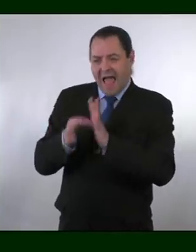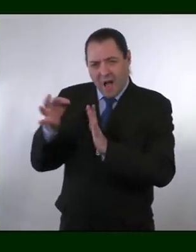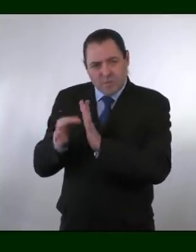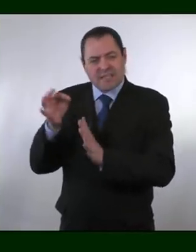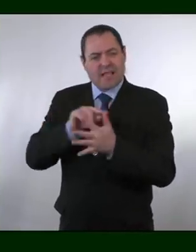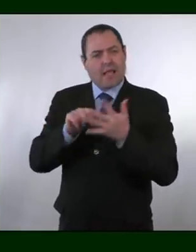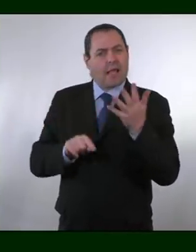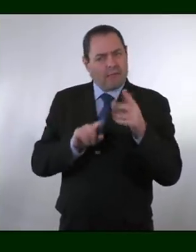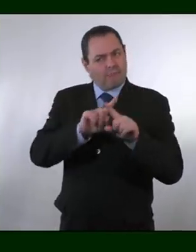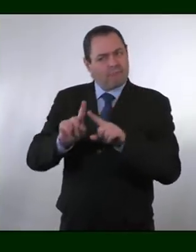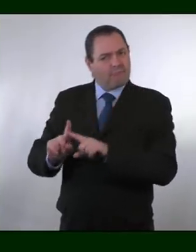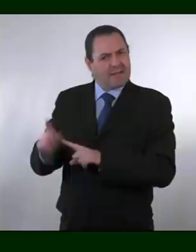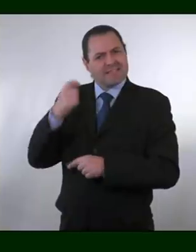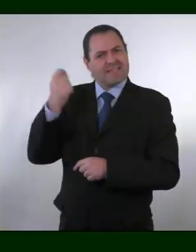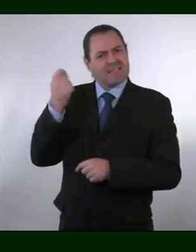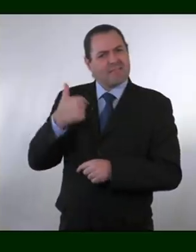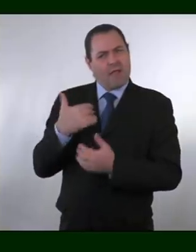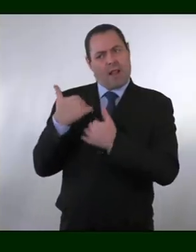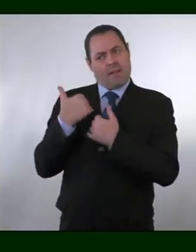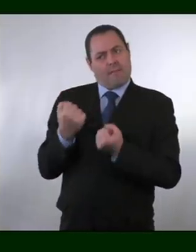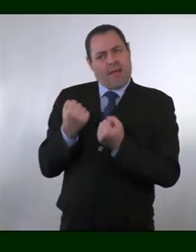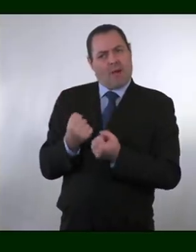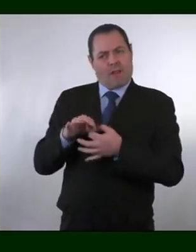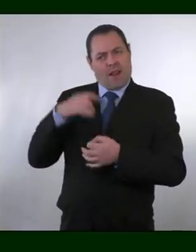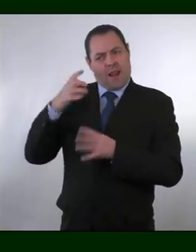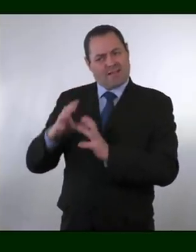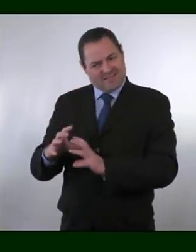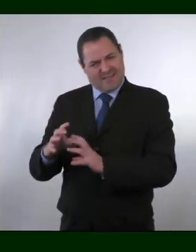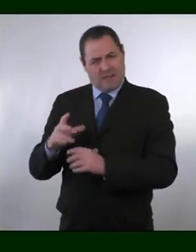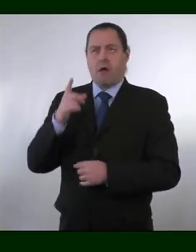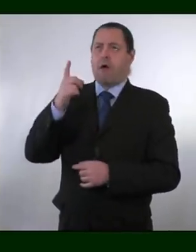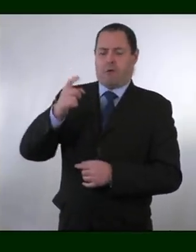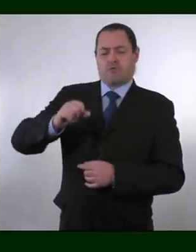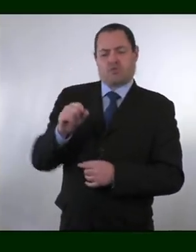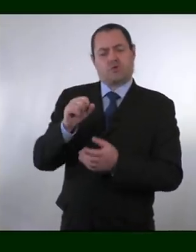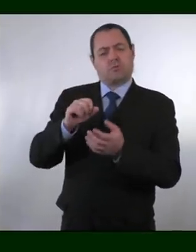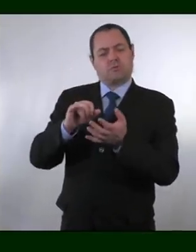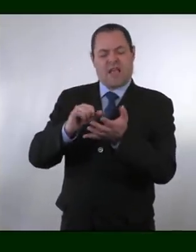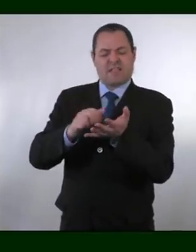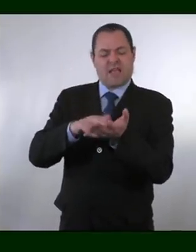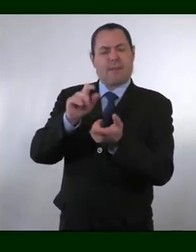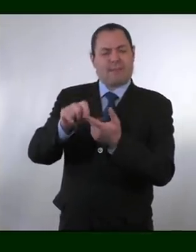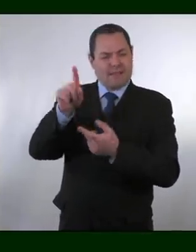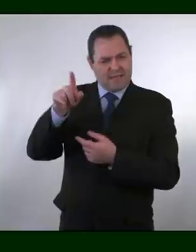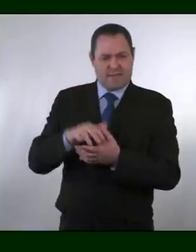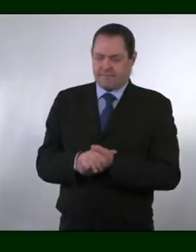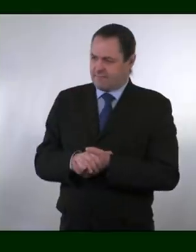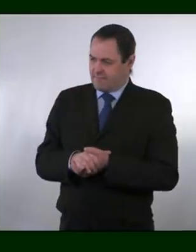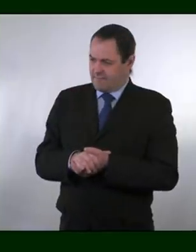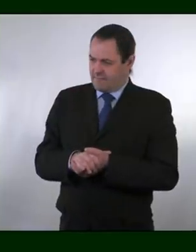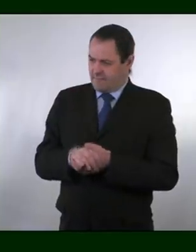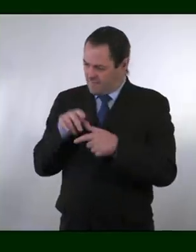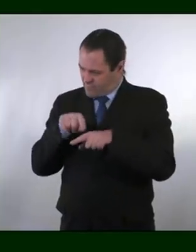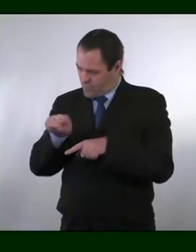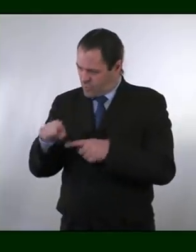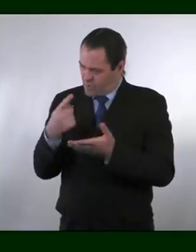success. What disappoints me is that the Scottish National party—by your ruling on its correct name,